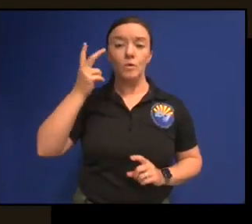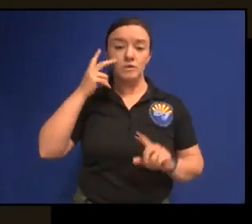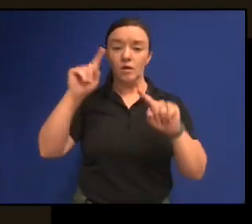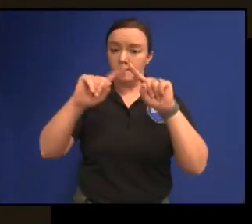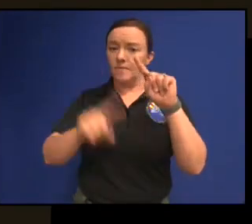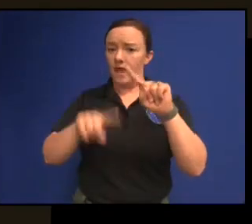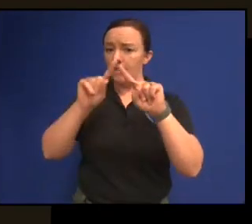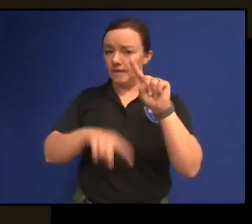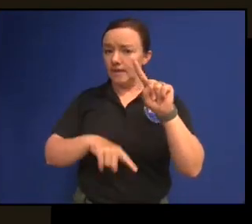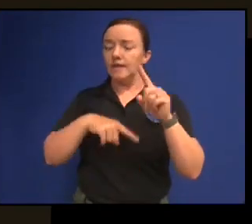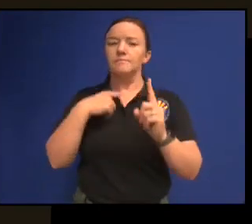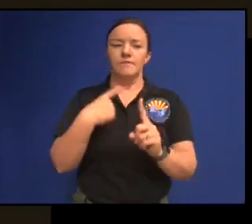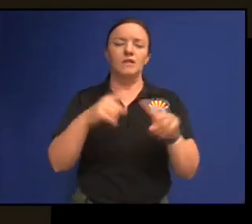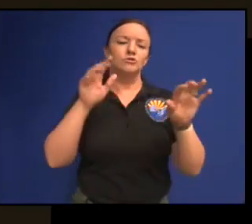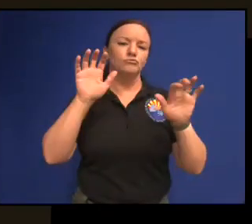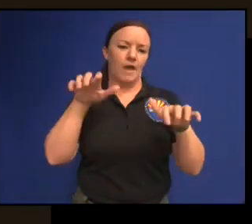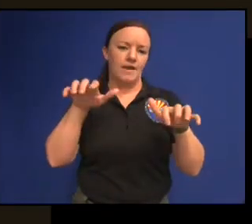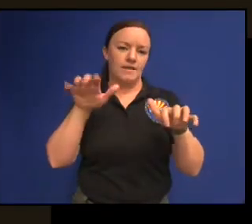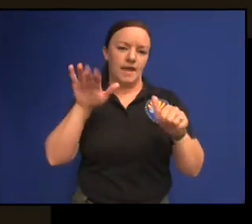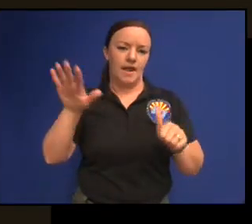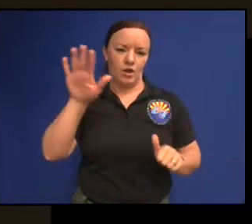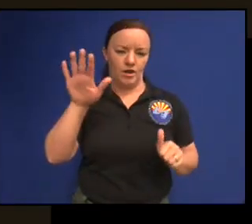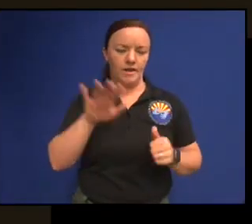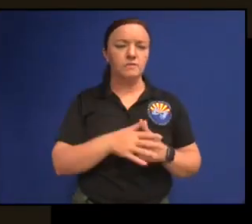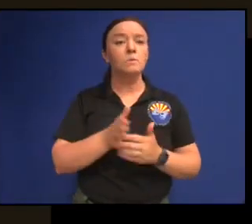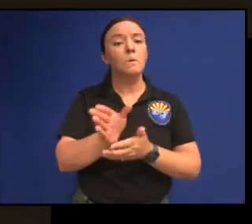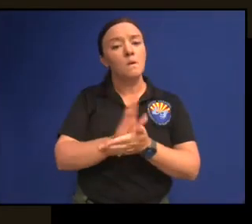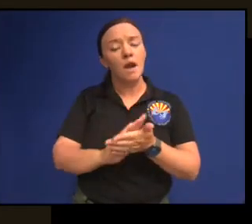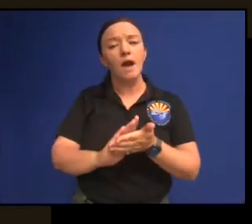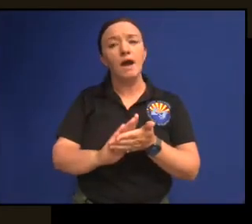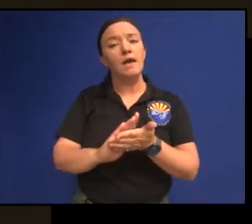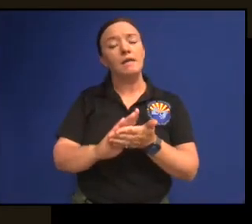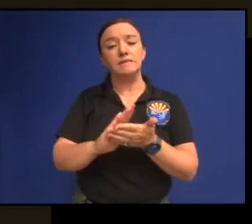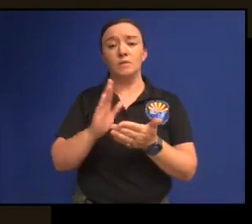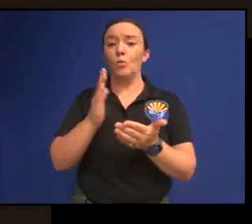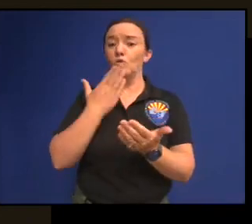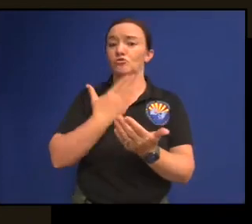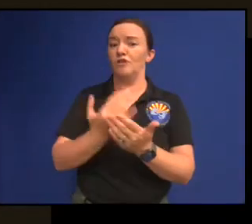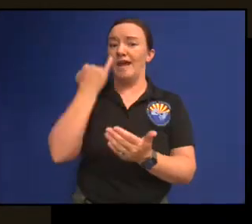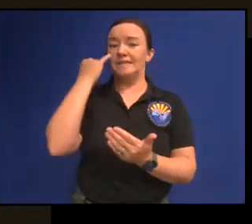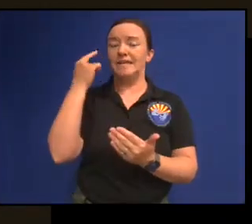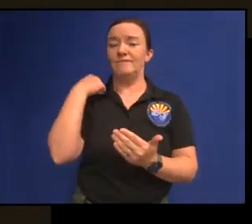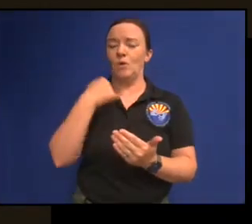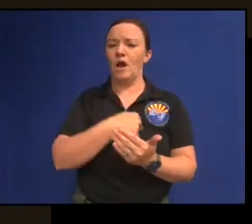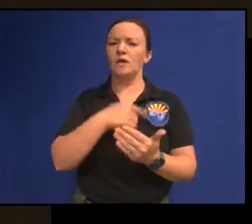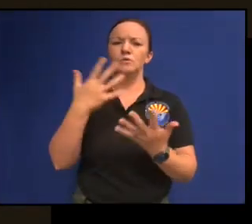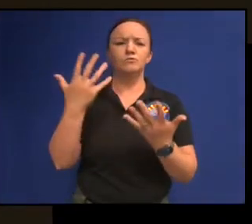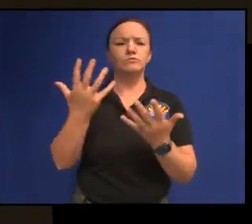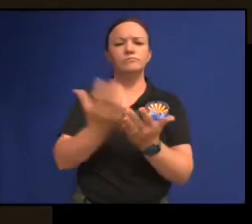IT WAS A NICE STROKE OF LUCK TO GET THOSE FOLKS OUT OF THAT AREA, JUST IN CASE.